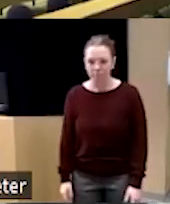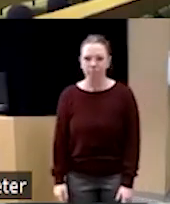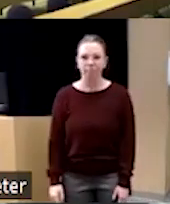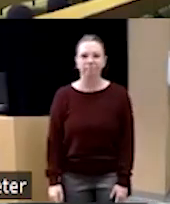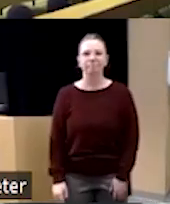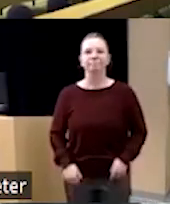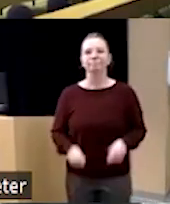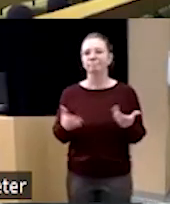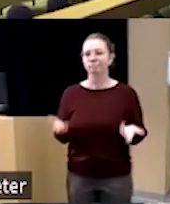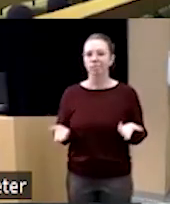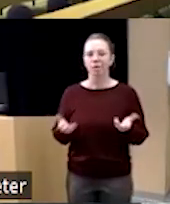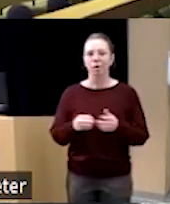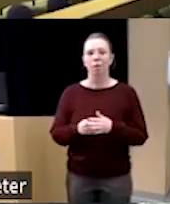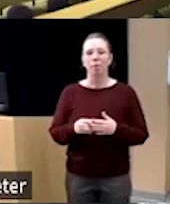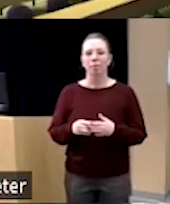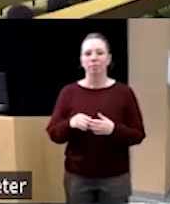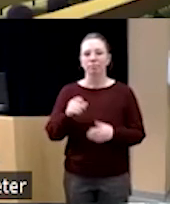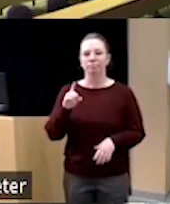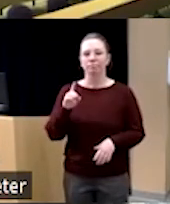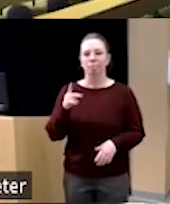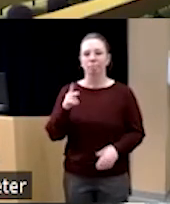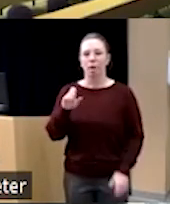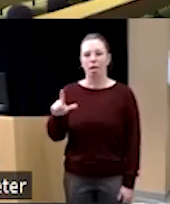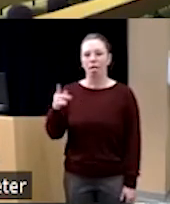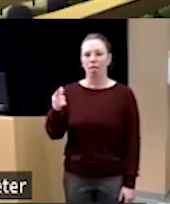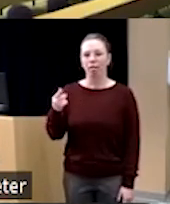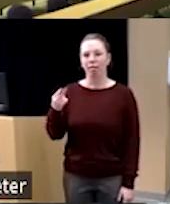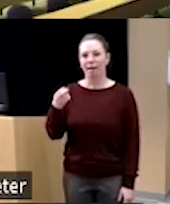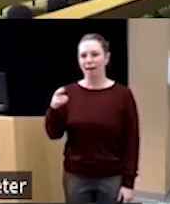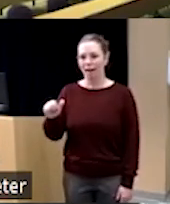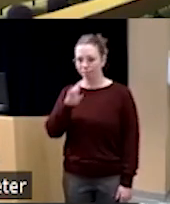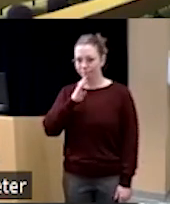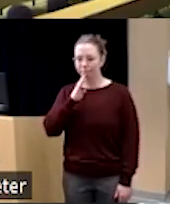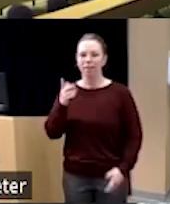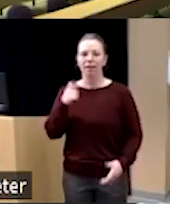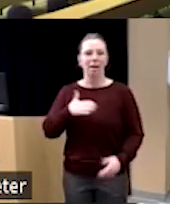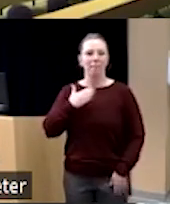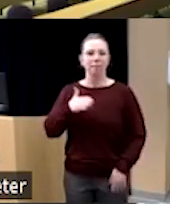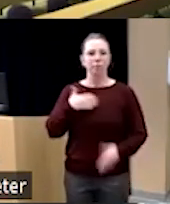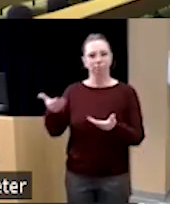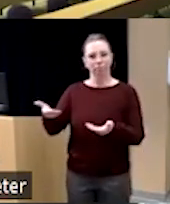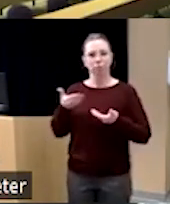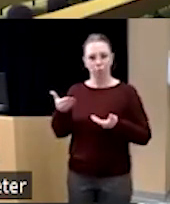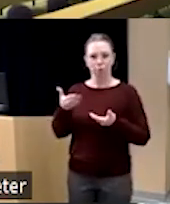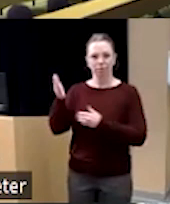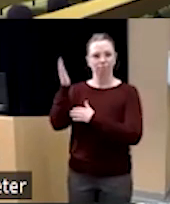um so it's a pleasure for me to present to you today's speaker uh Dr haike Ritner uh Dr